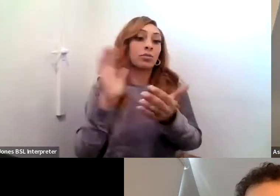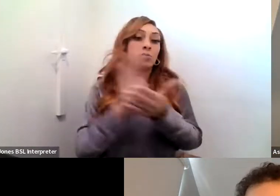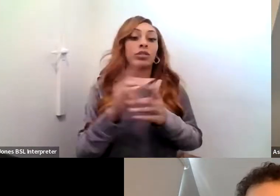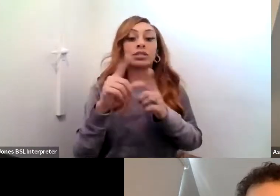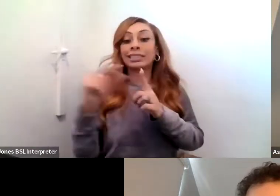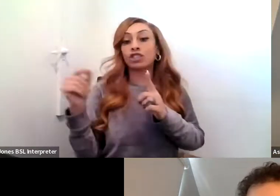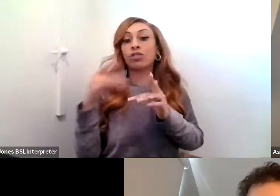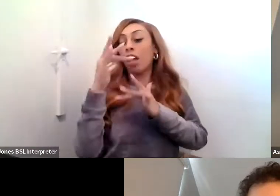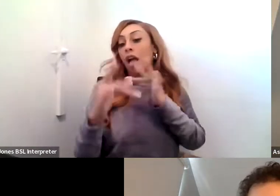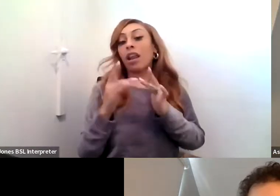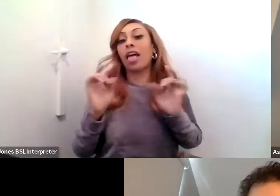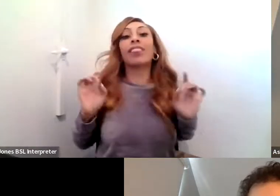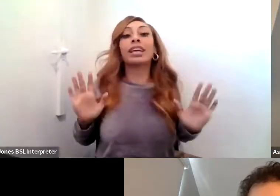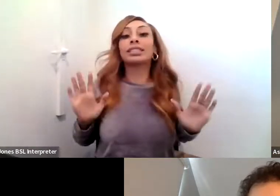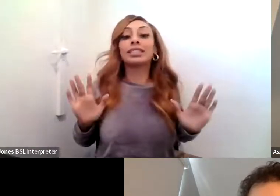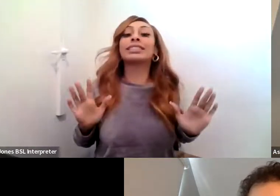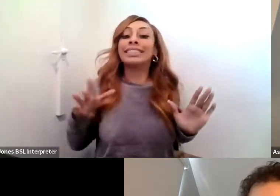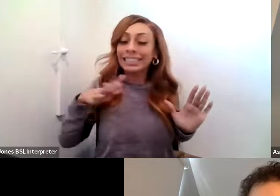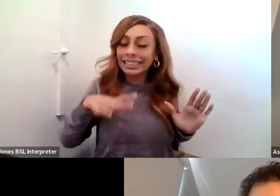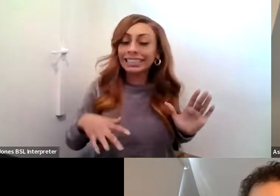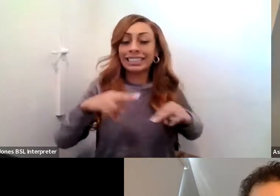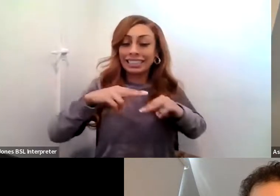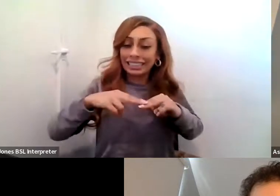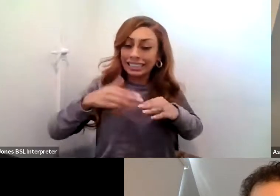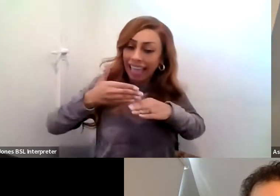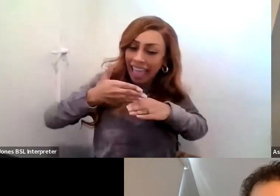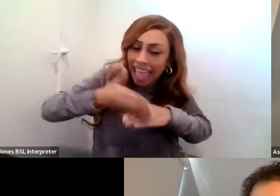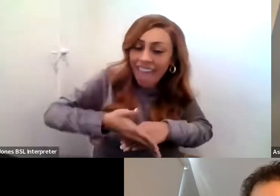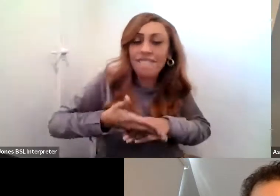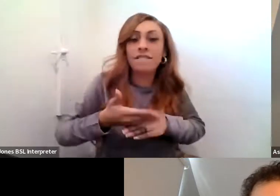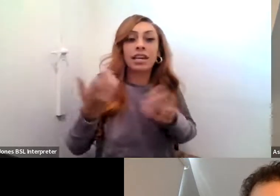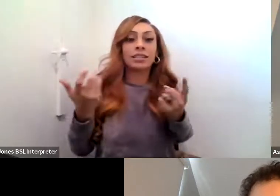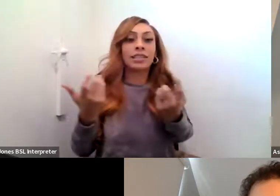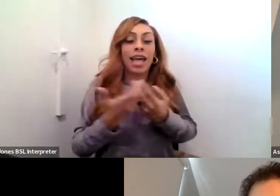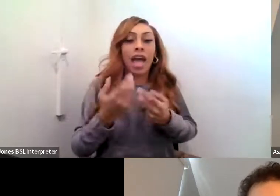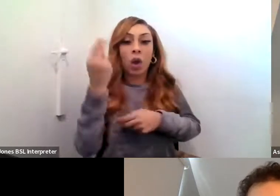We need to put as much effort into ensuring that the way we think about design and deliver these experiences,